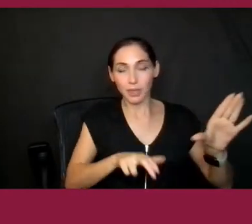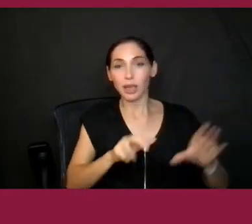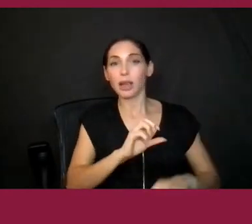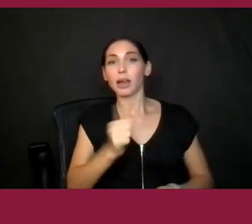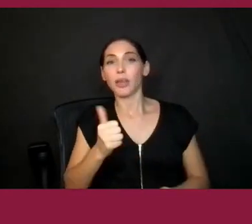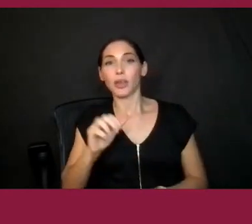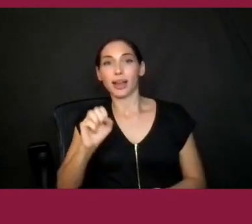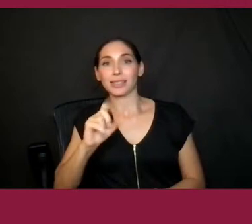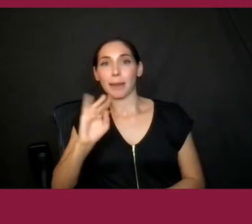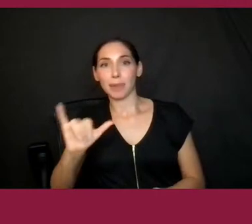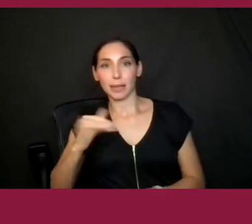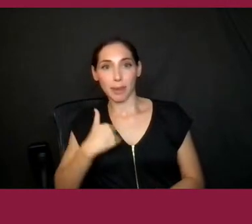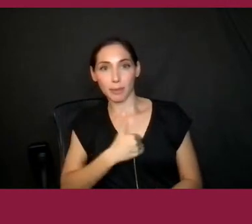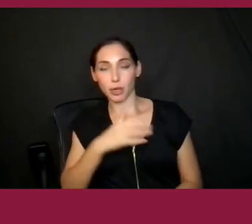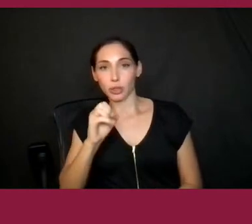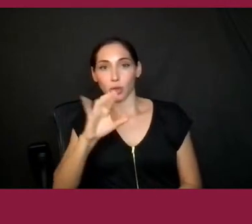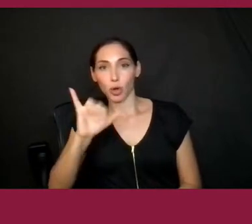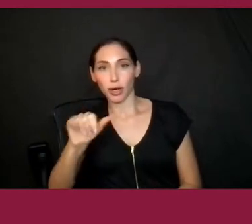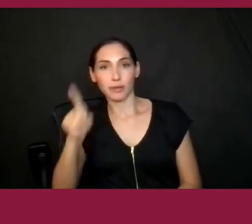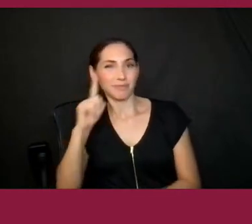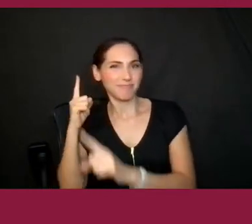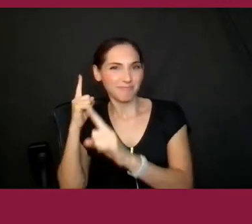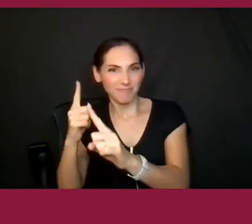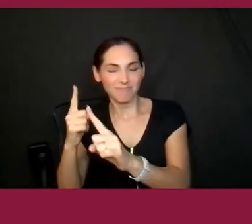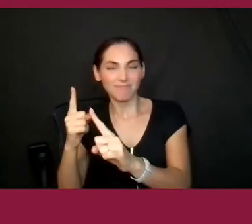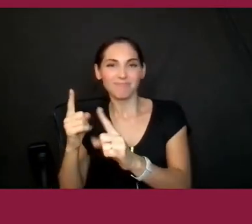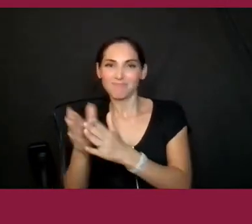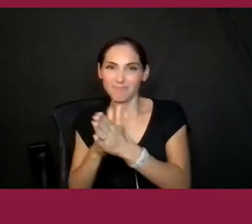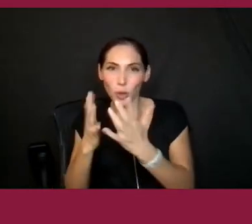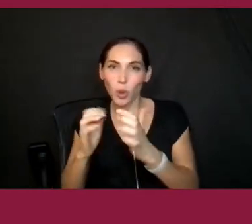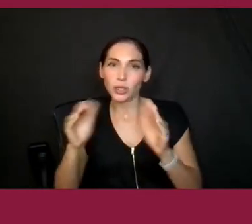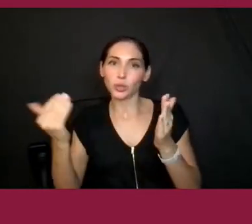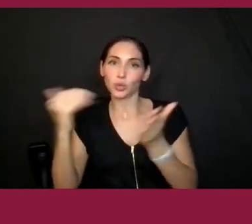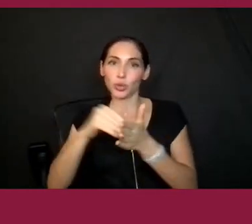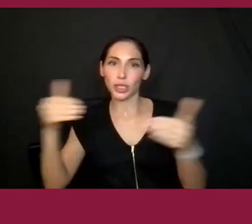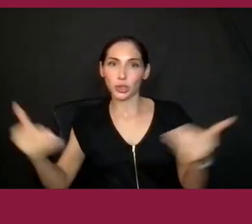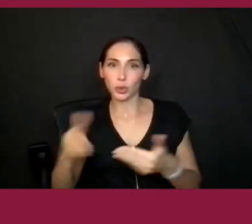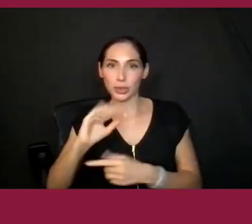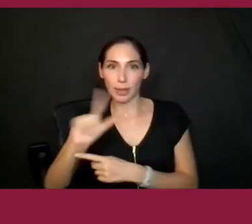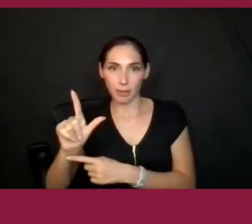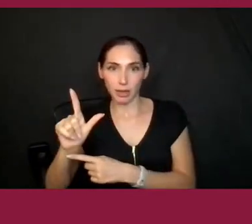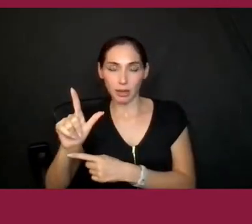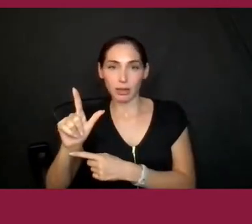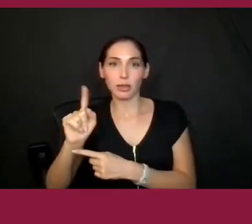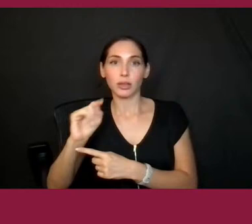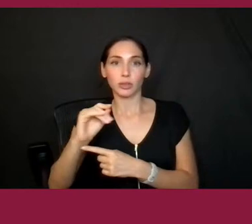intent on reintroducing the bill at least, uh, to get it as far as she can.